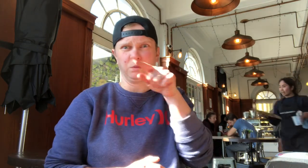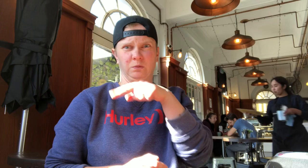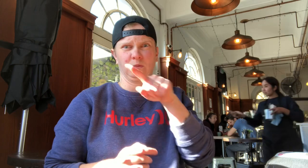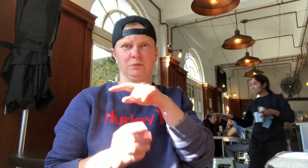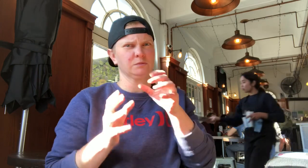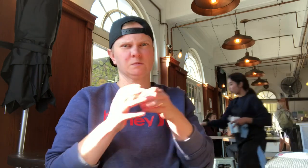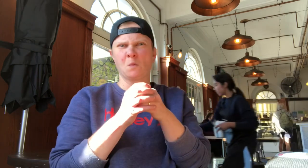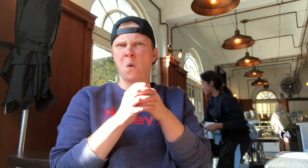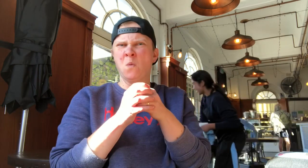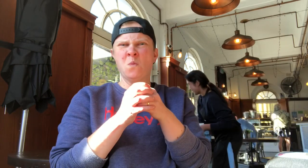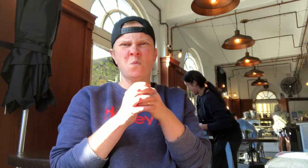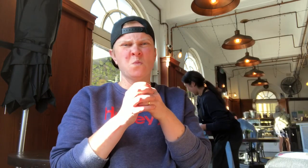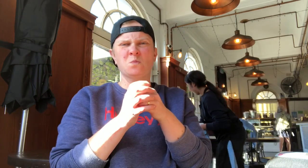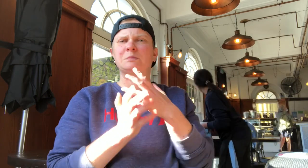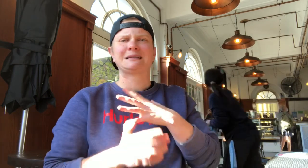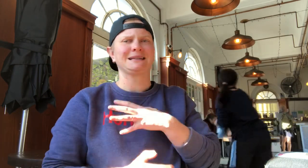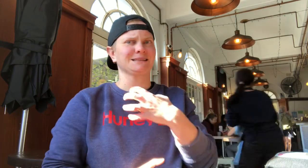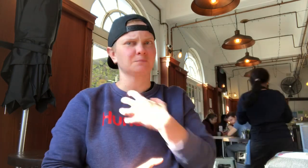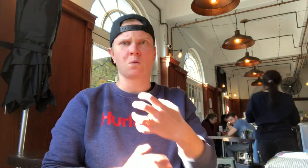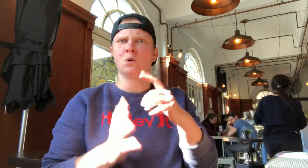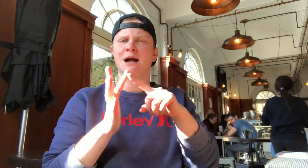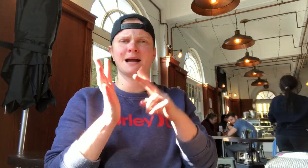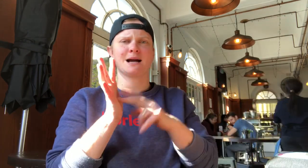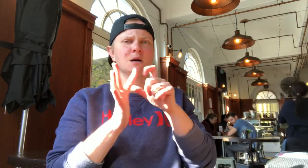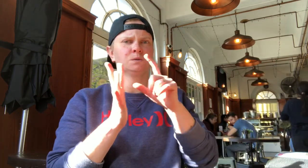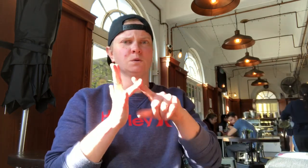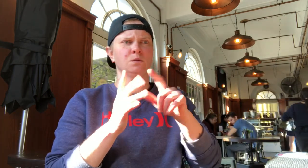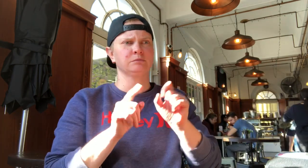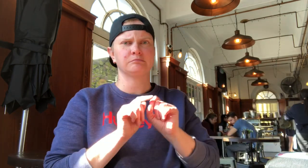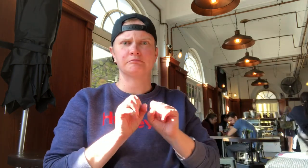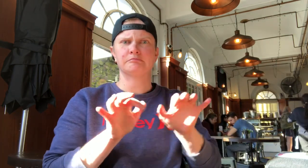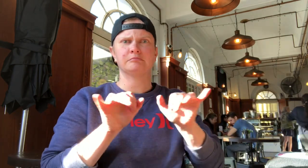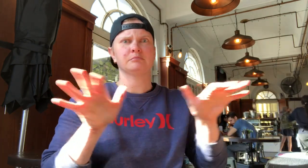It's very small services to provide and we need more endocrinologists spreading out